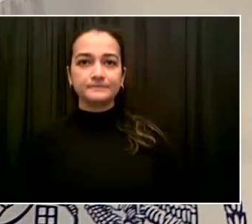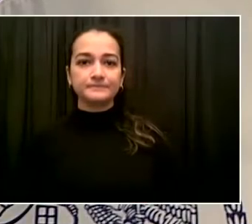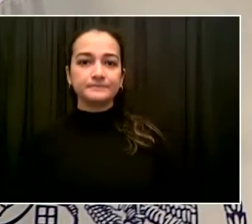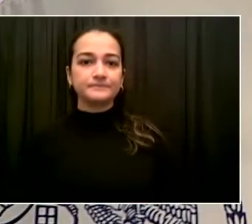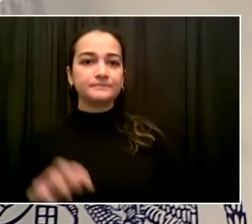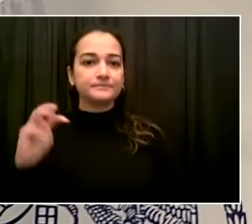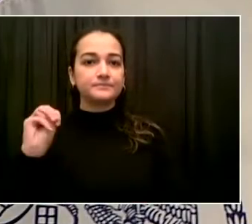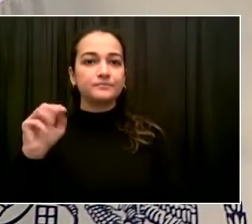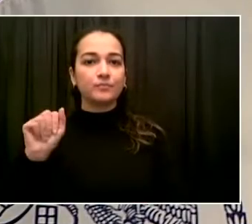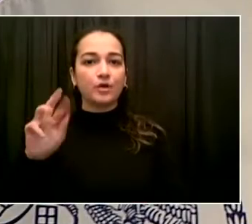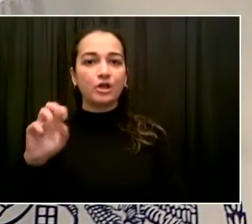OUR FIRST QUESTION TODAY